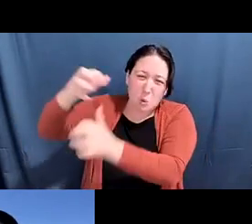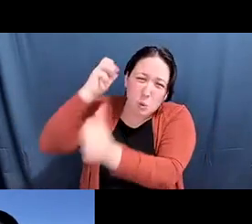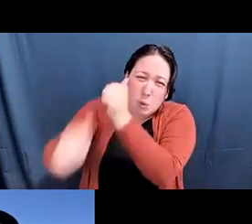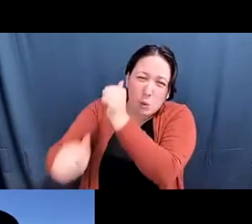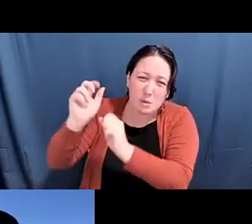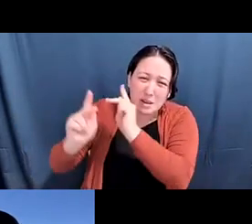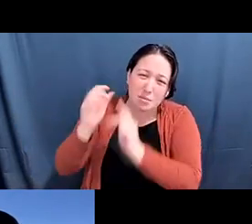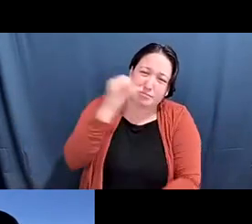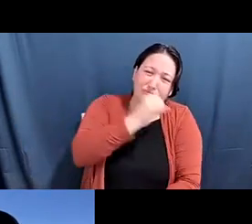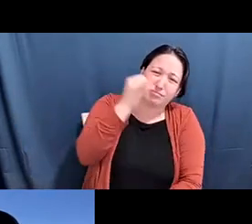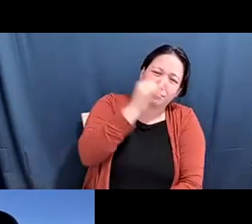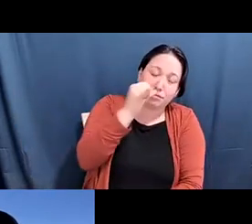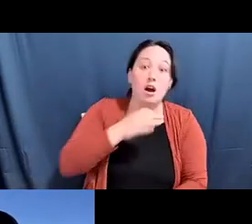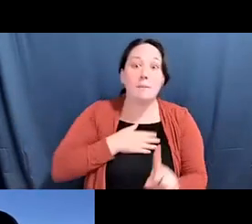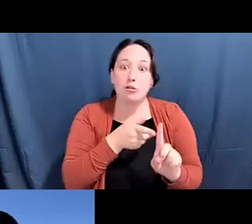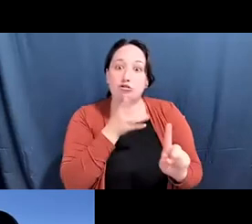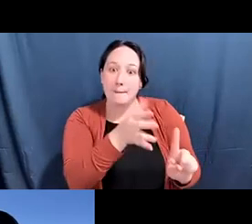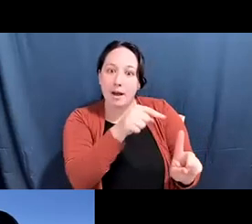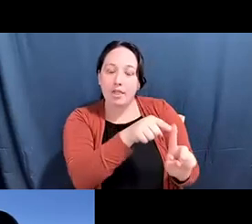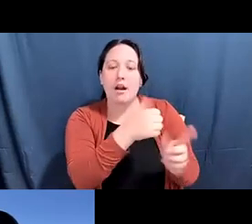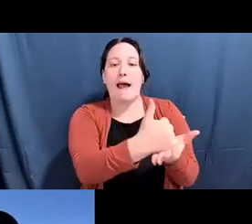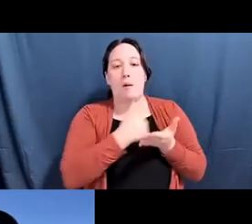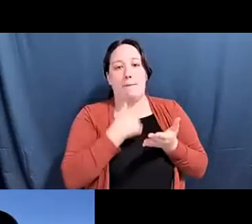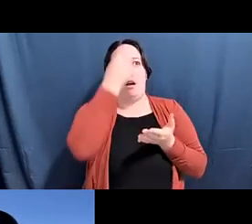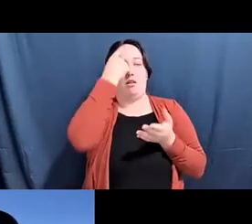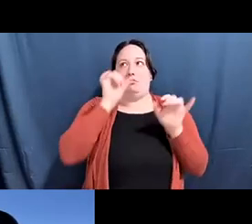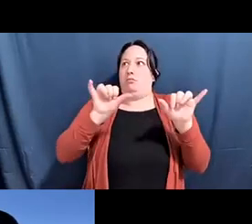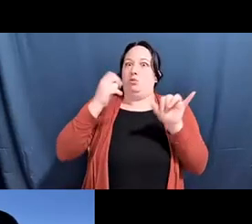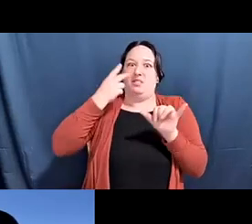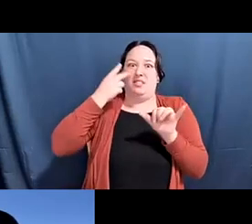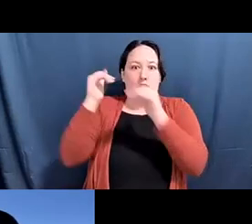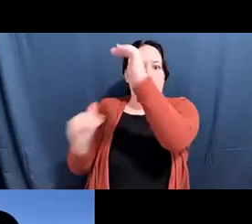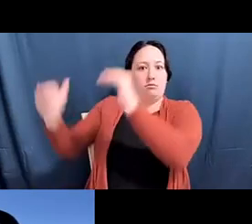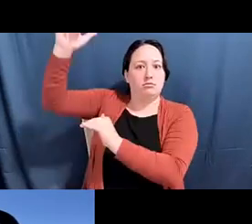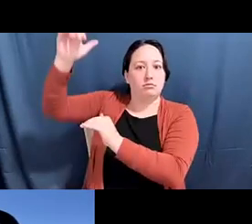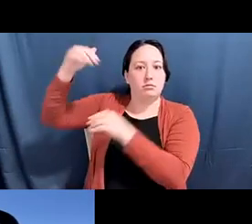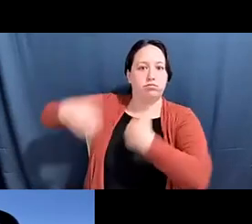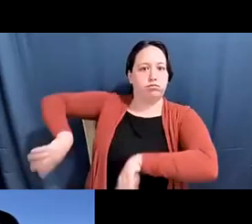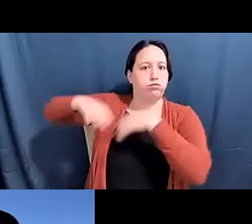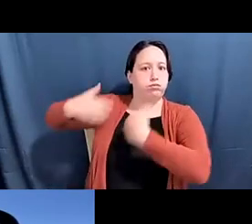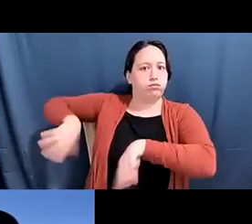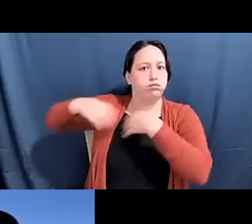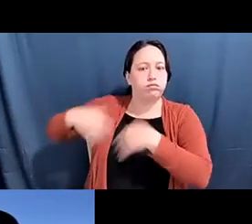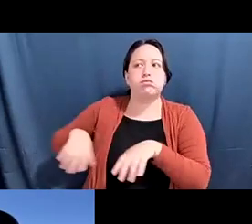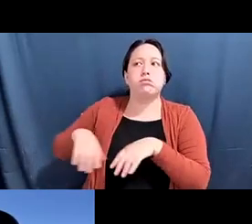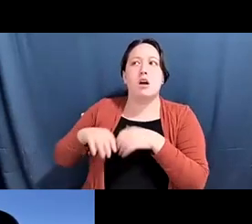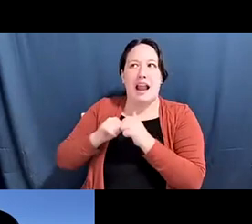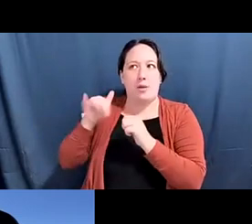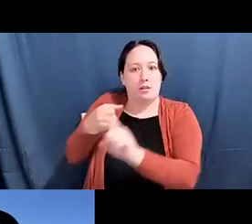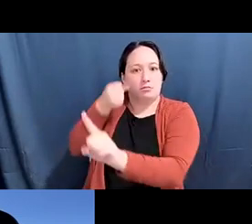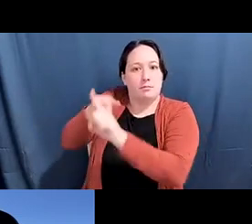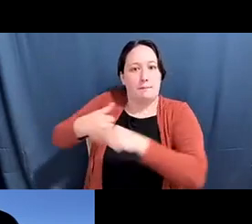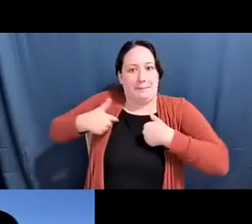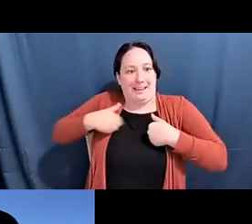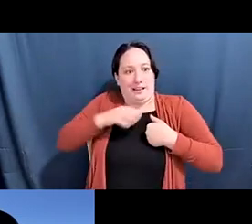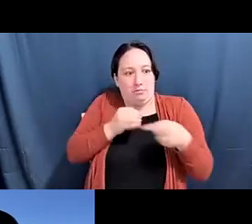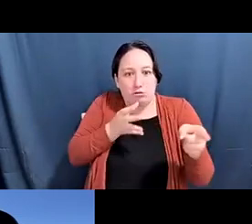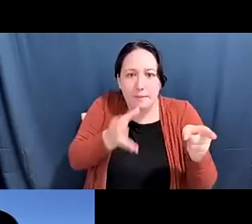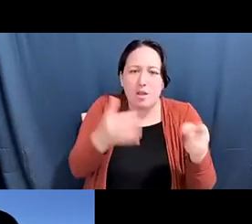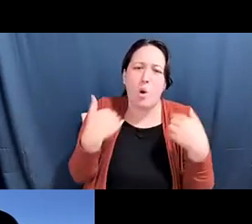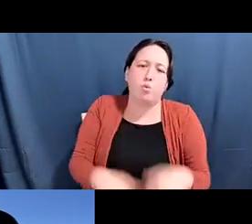pam tau lee: And my grandmother helped me understand what that... what that... what that meant to her and I start this story off